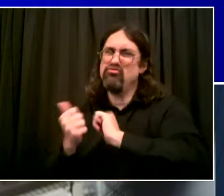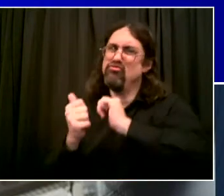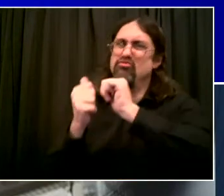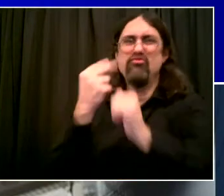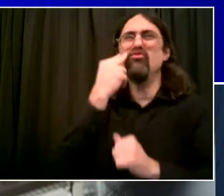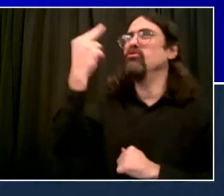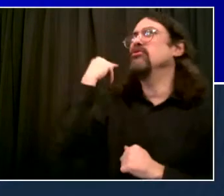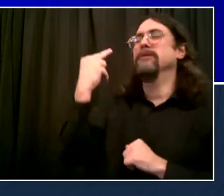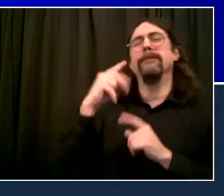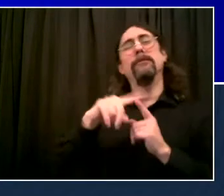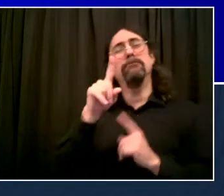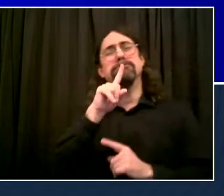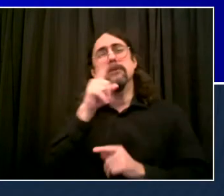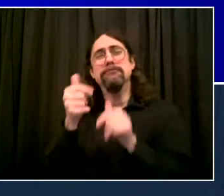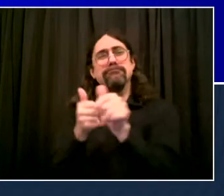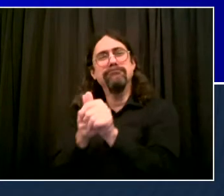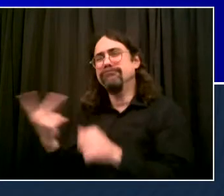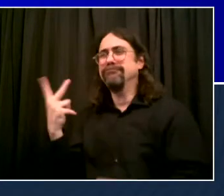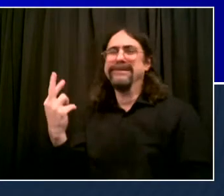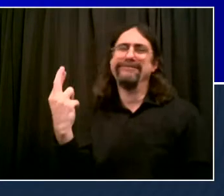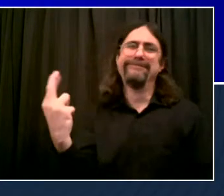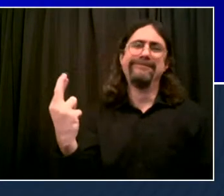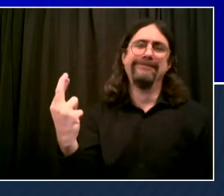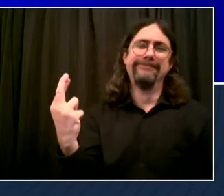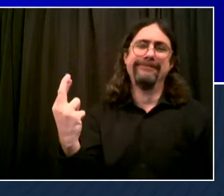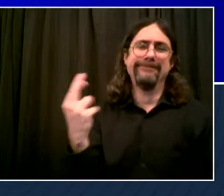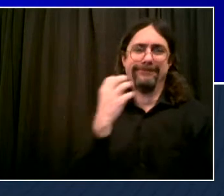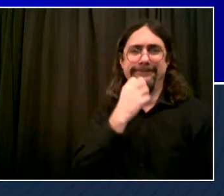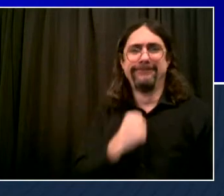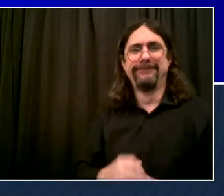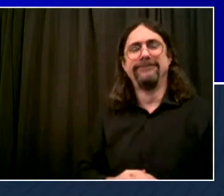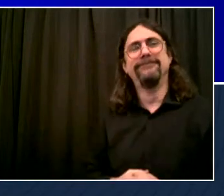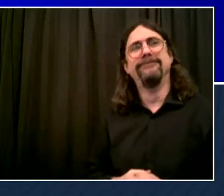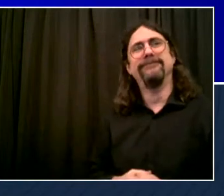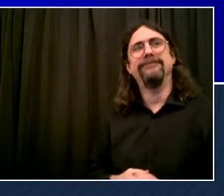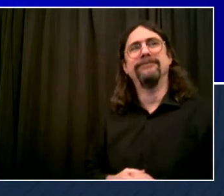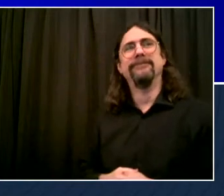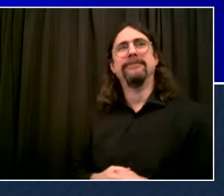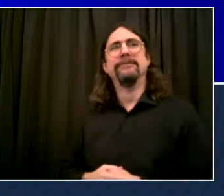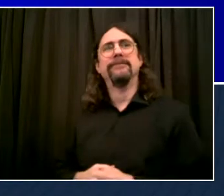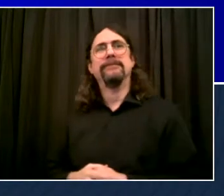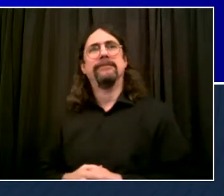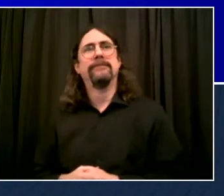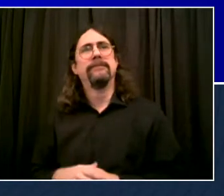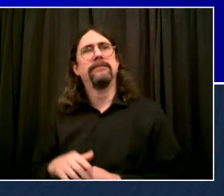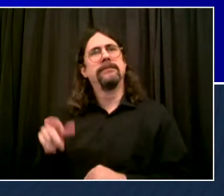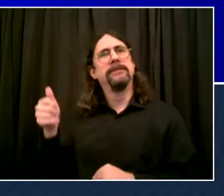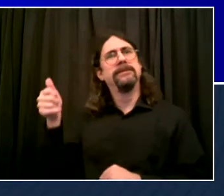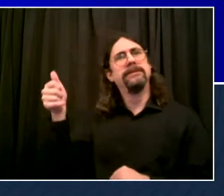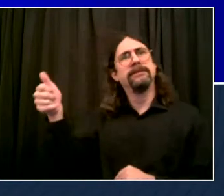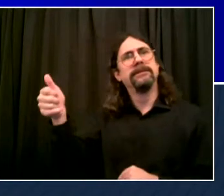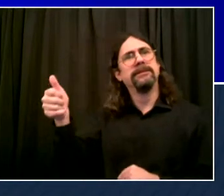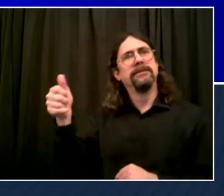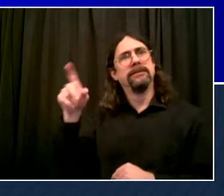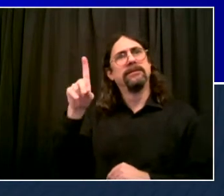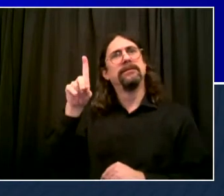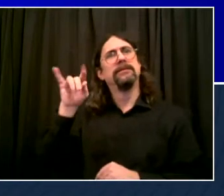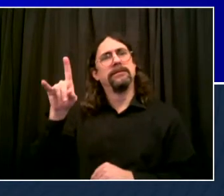THIS IS A POINT ABOUT THE CIVILITY THAT NEEDS TO COME BACK TO A PART OF OUR LIVES. WE HAPPEN TO BOTH BE CANDIDATES IN IT DID NOT IINTERFERE WIWITH OUR FRIENDSHIP ONE BIT.